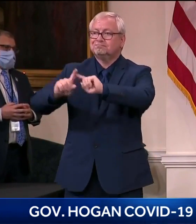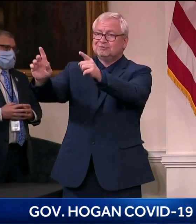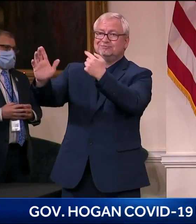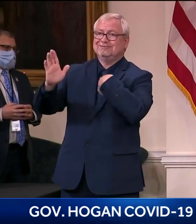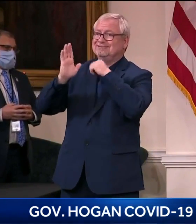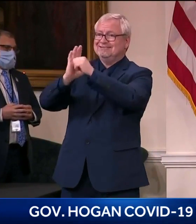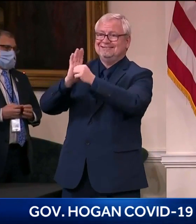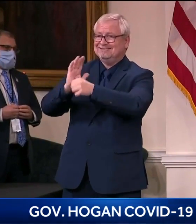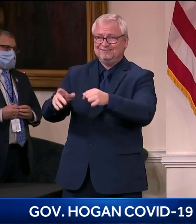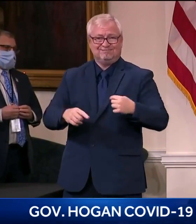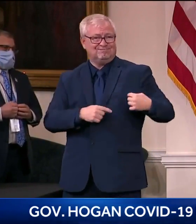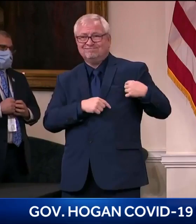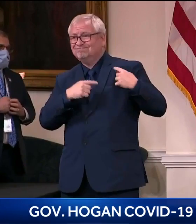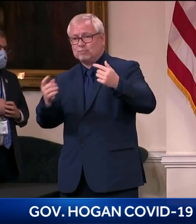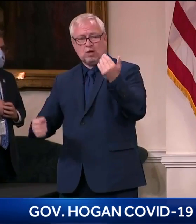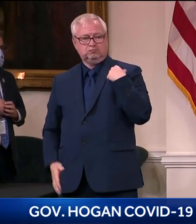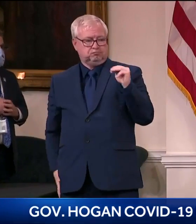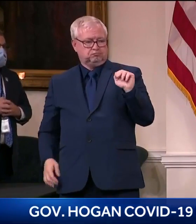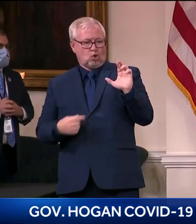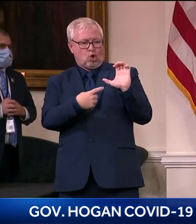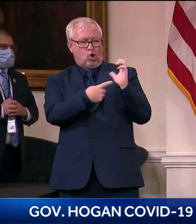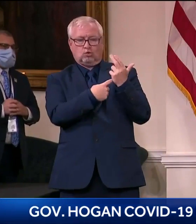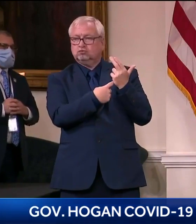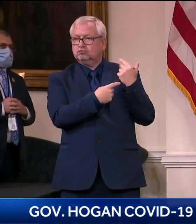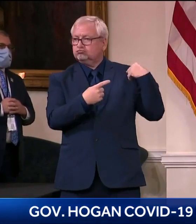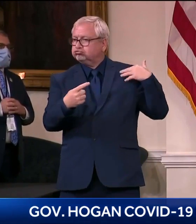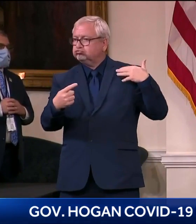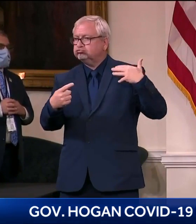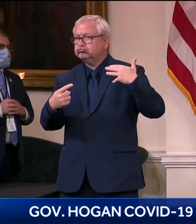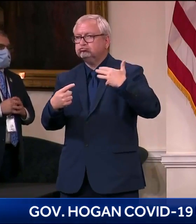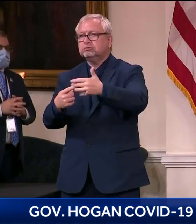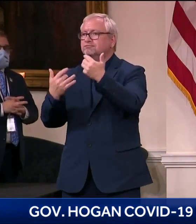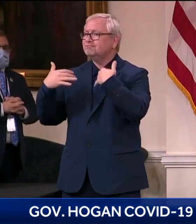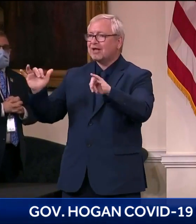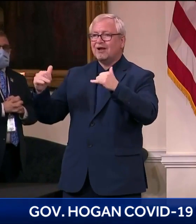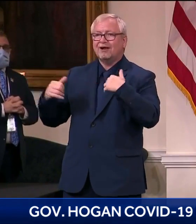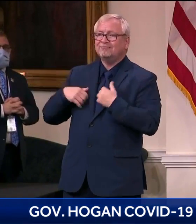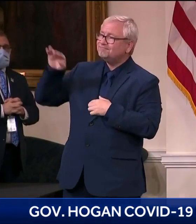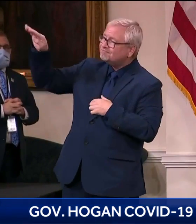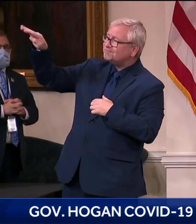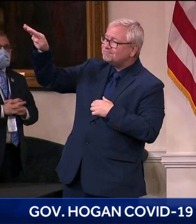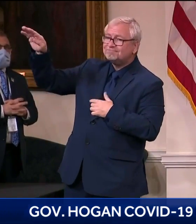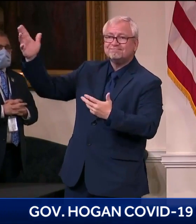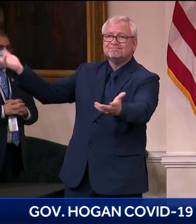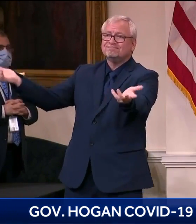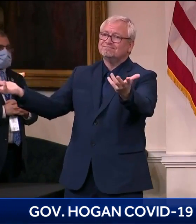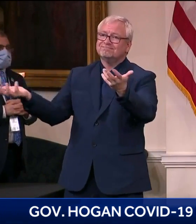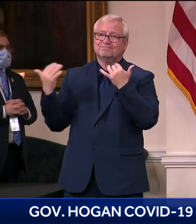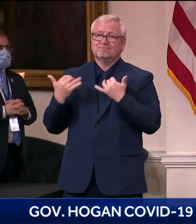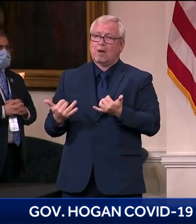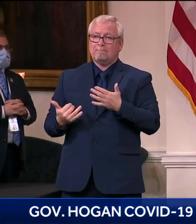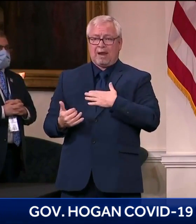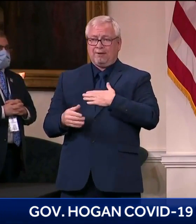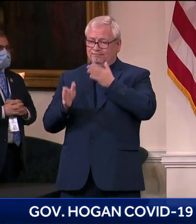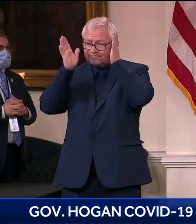I WAS PUSHING FOR THIS SINCE GOING BACK TO MARCH.